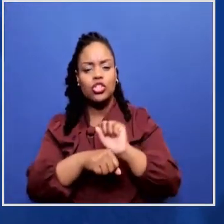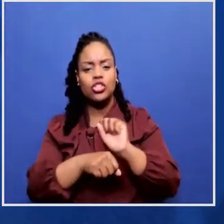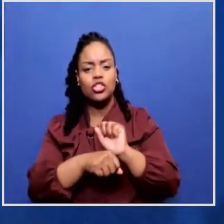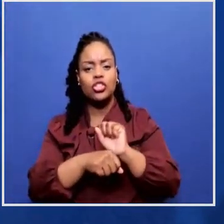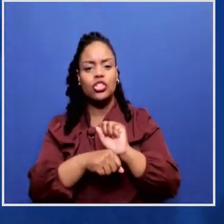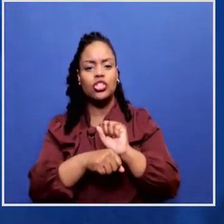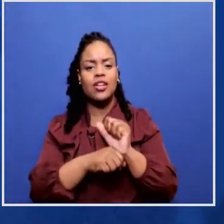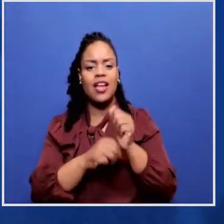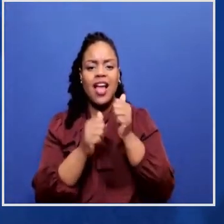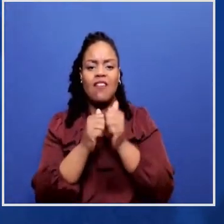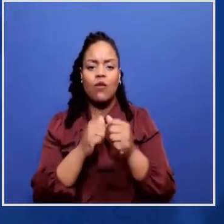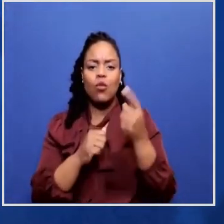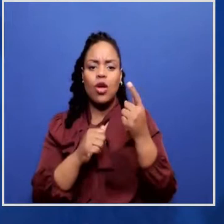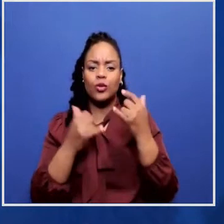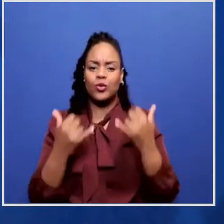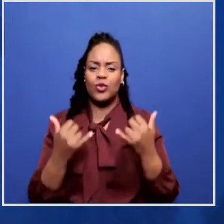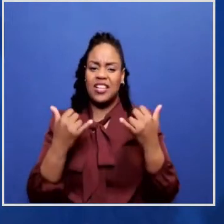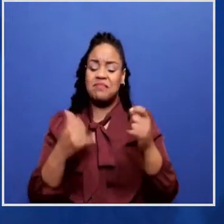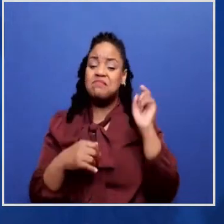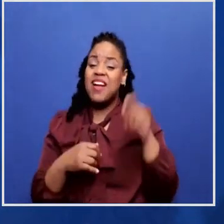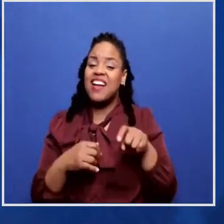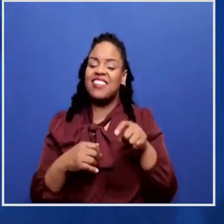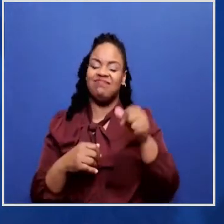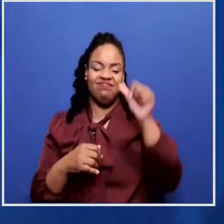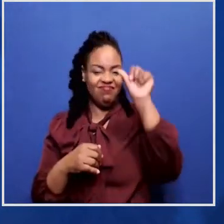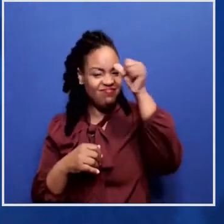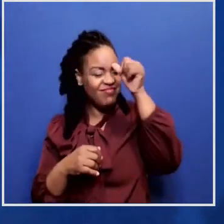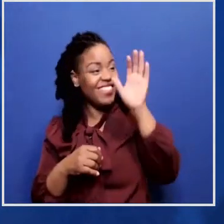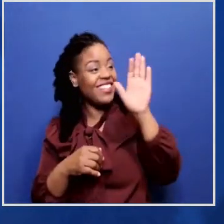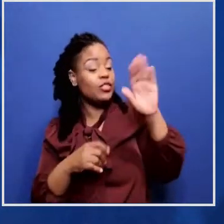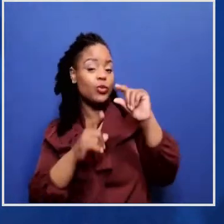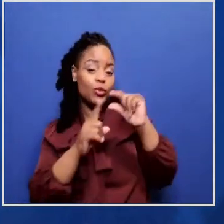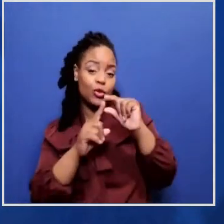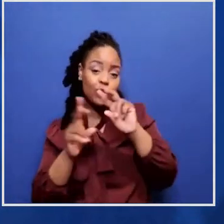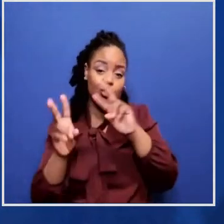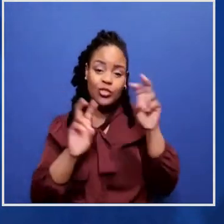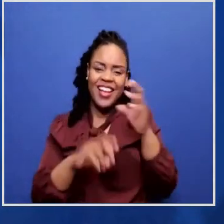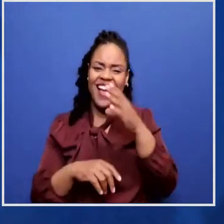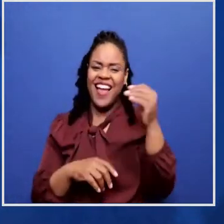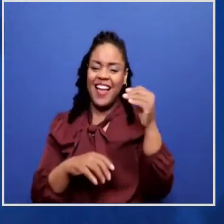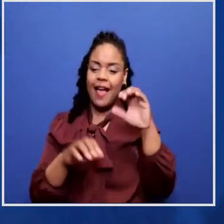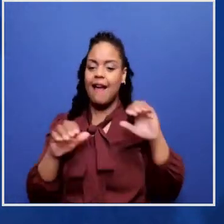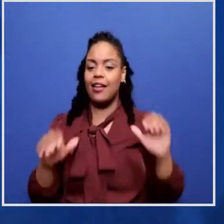REMEMBER IT IS WORDS AND